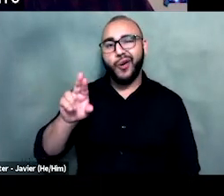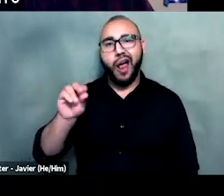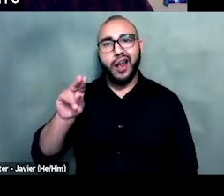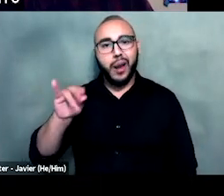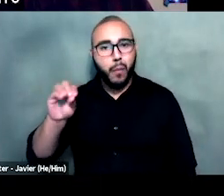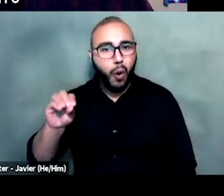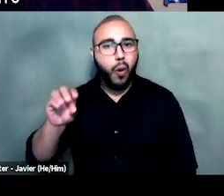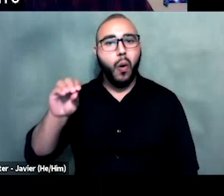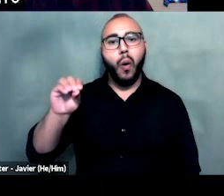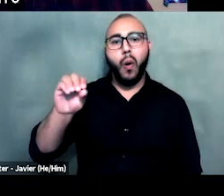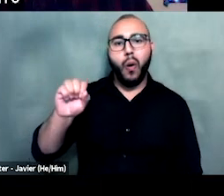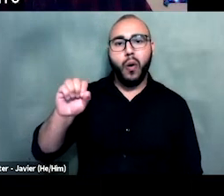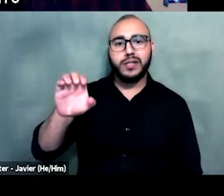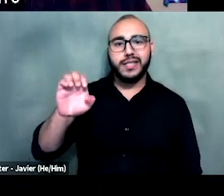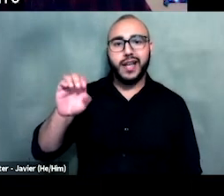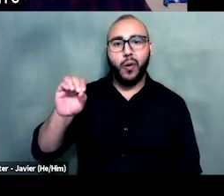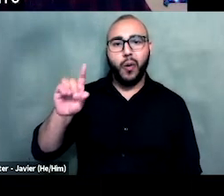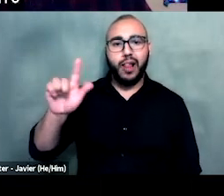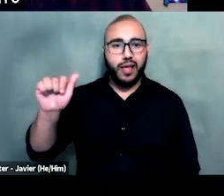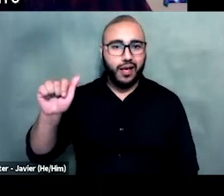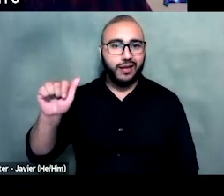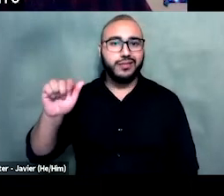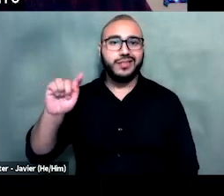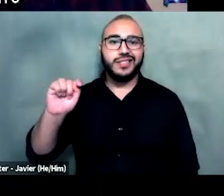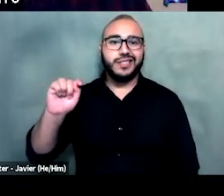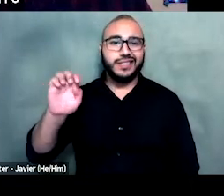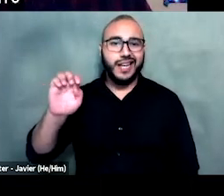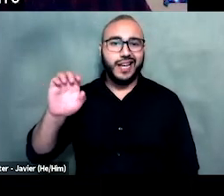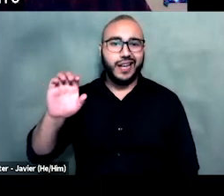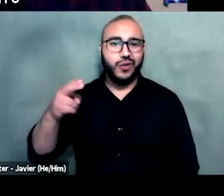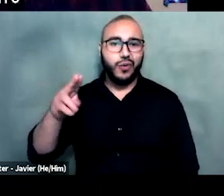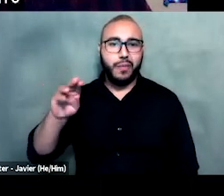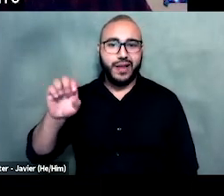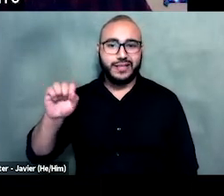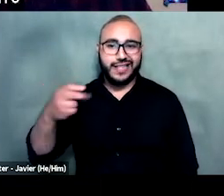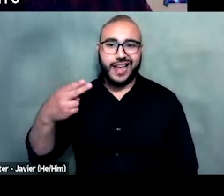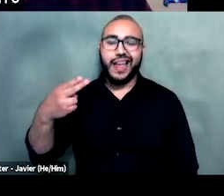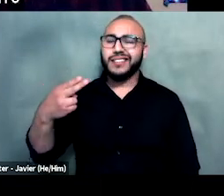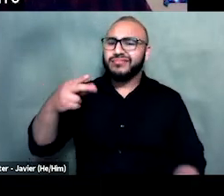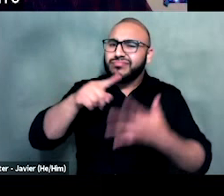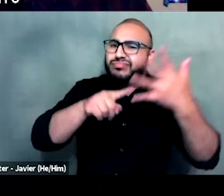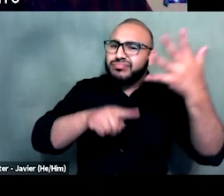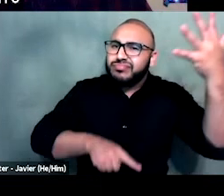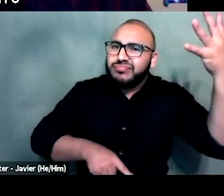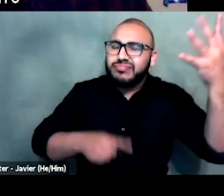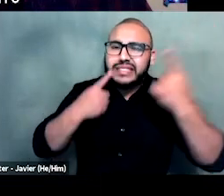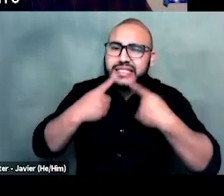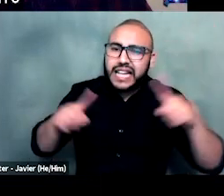always undermanned. And but very, very successful in battle. Some Native American